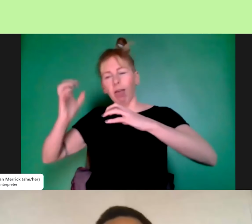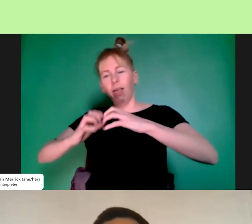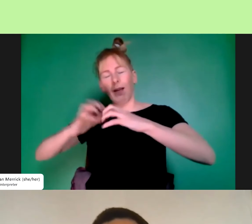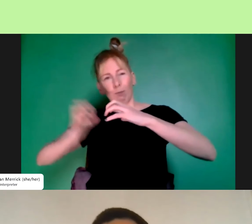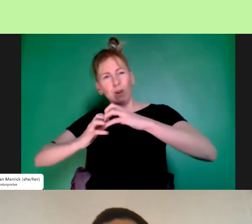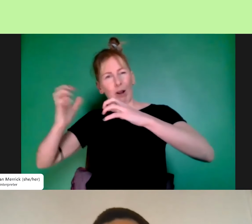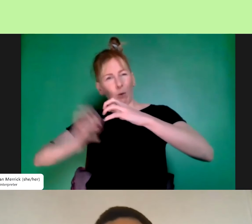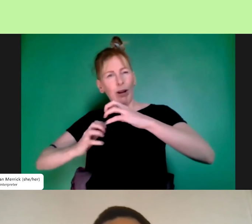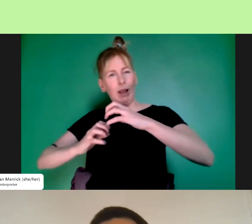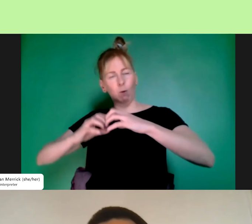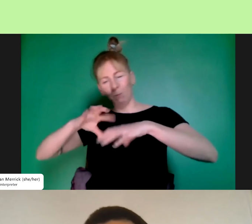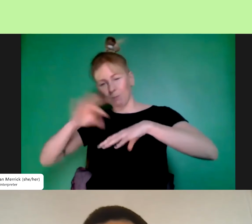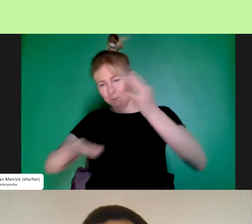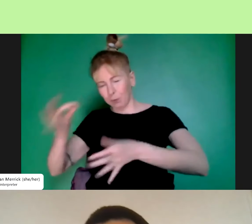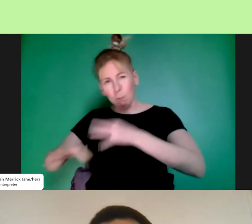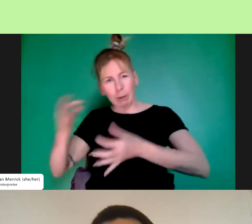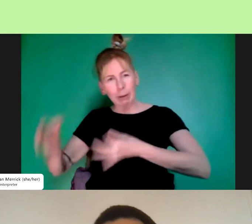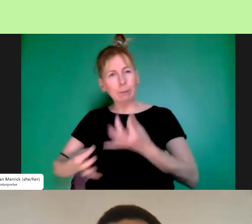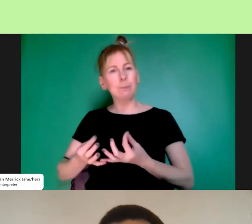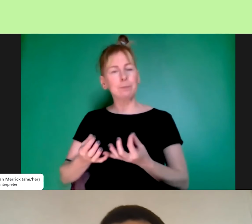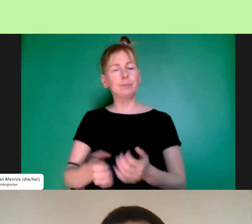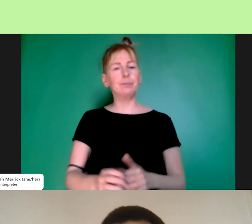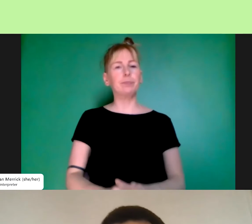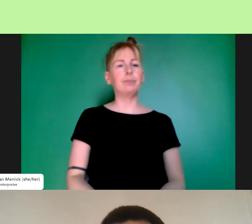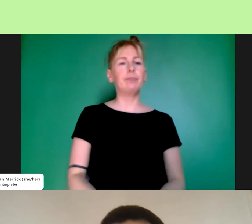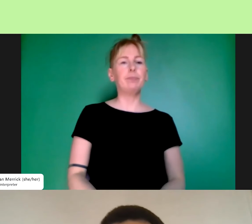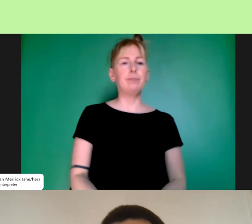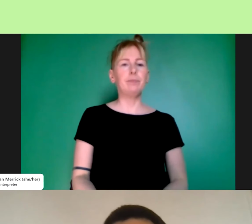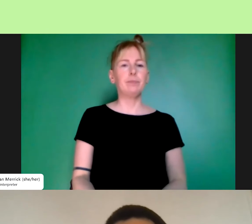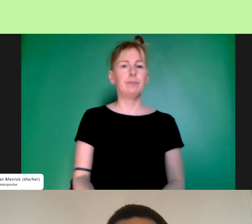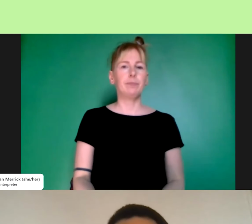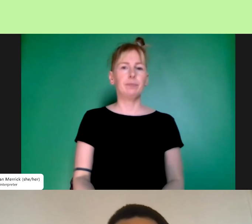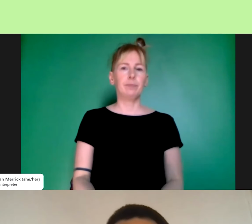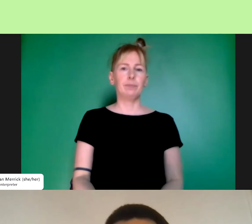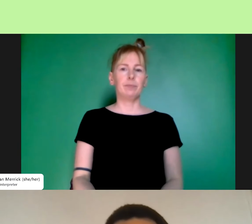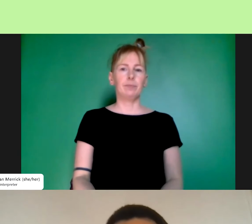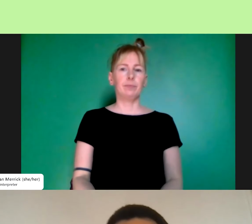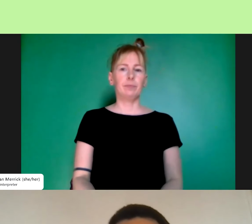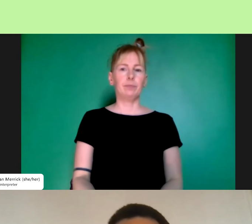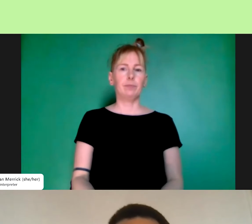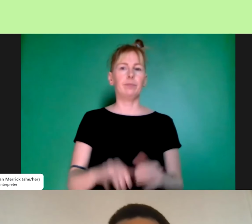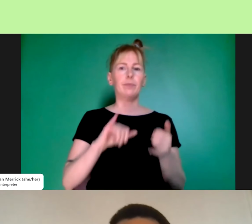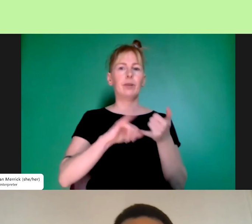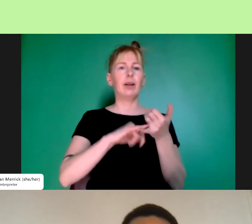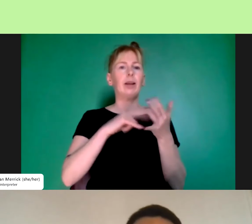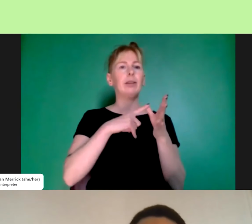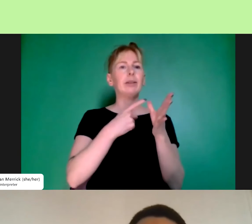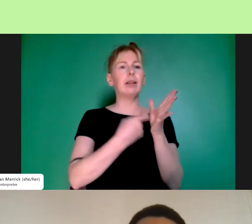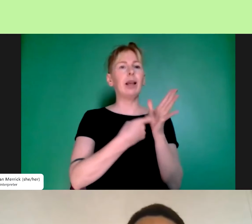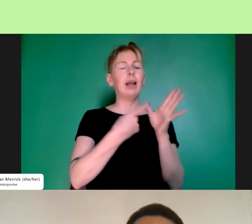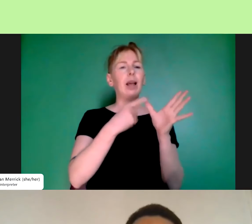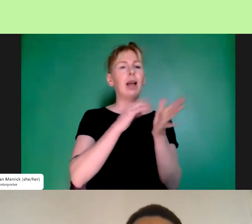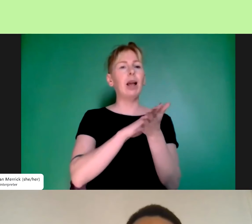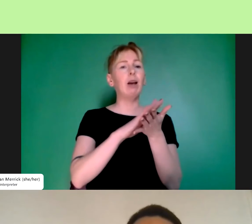I'm going to - let me just see. Okay, so Sarah Dixon says that she struggles